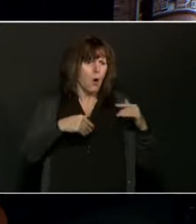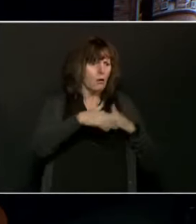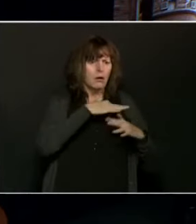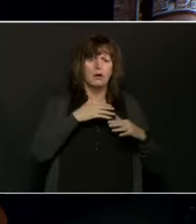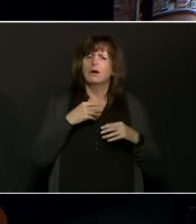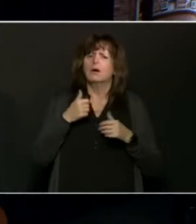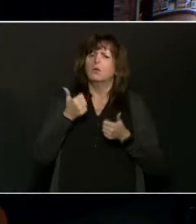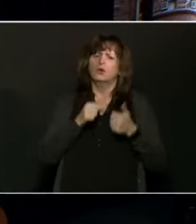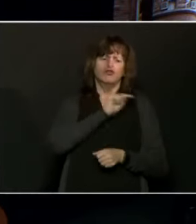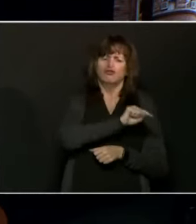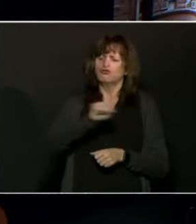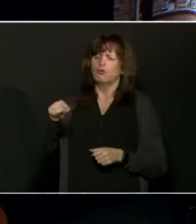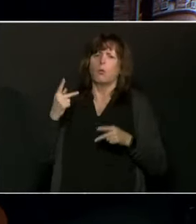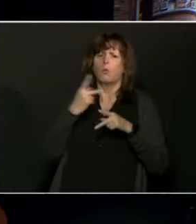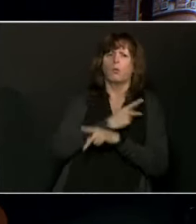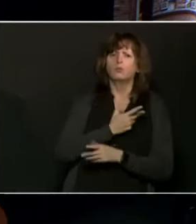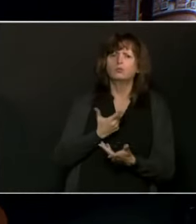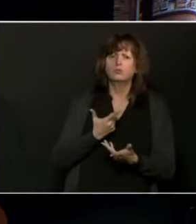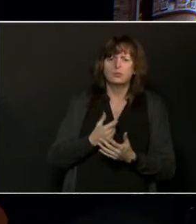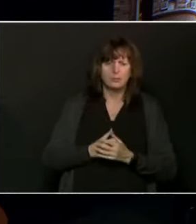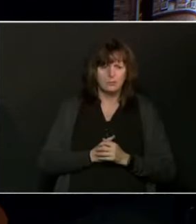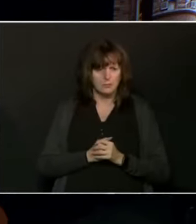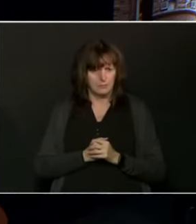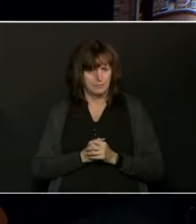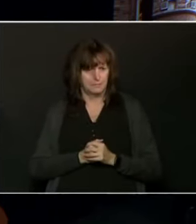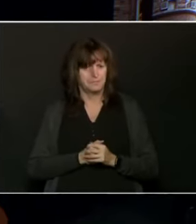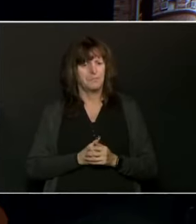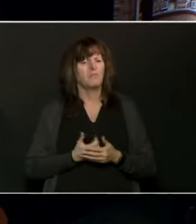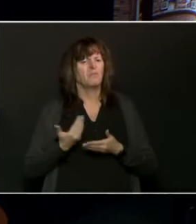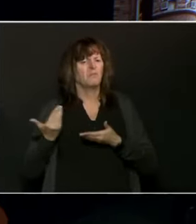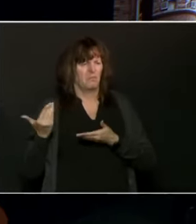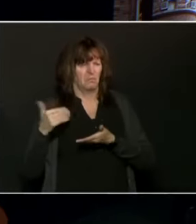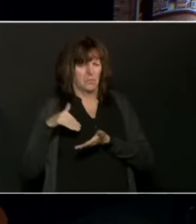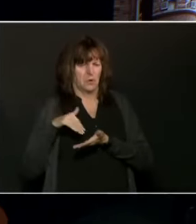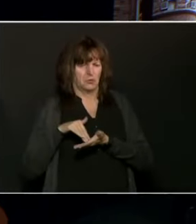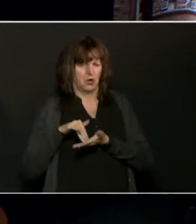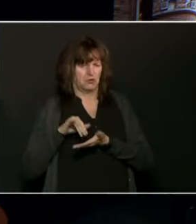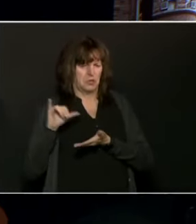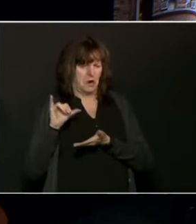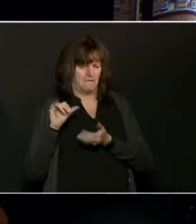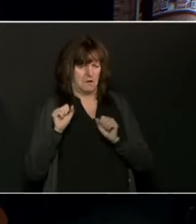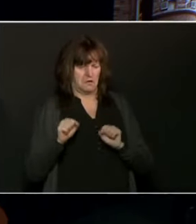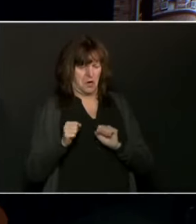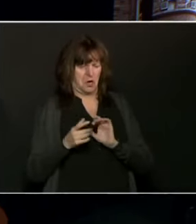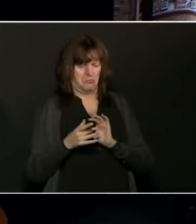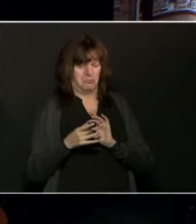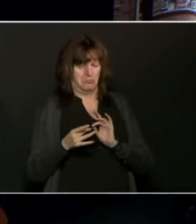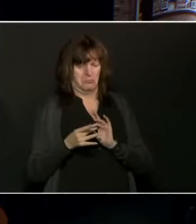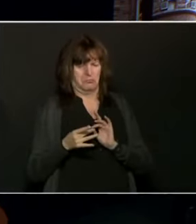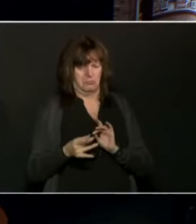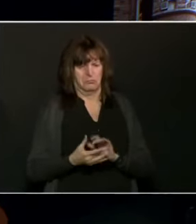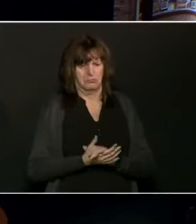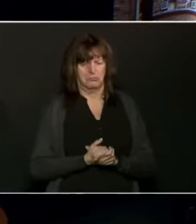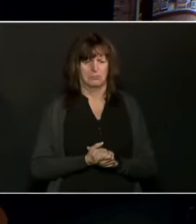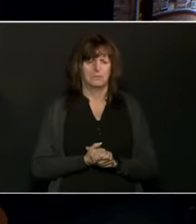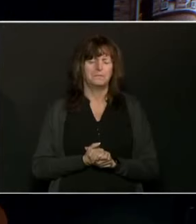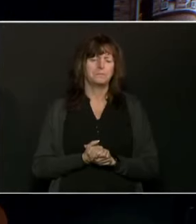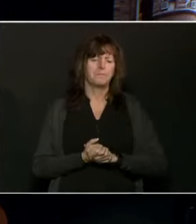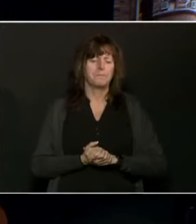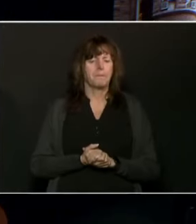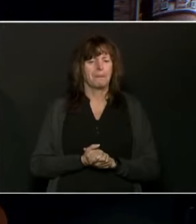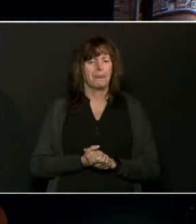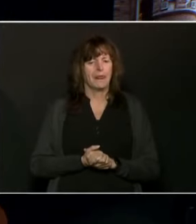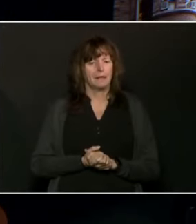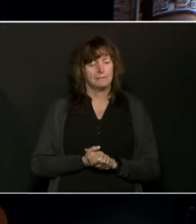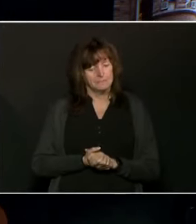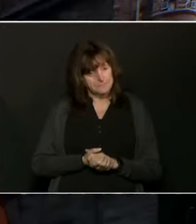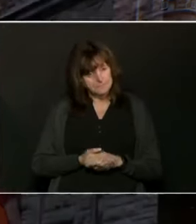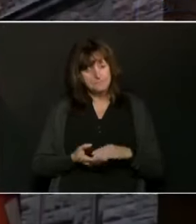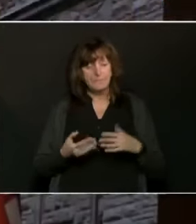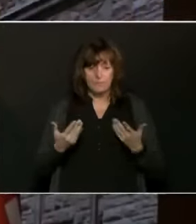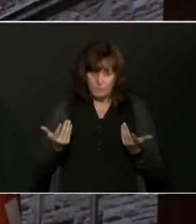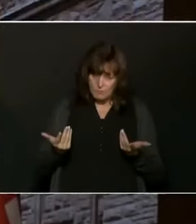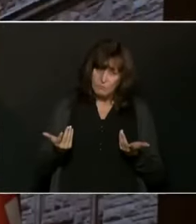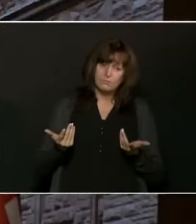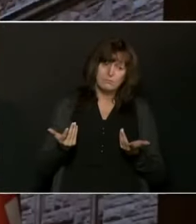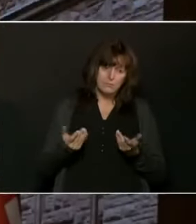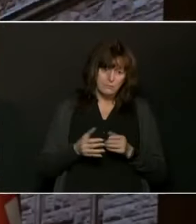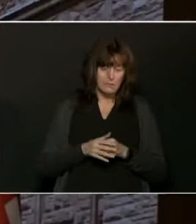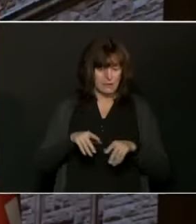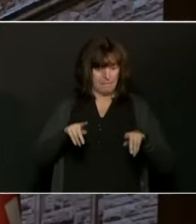GATHERINGS?